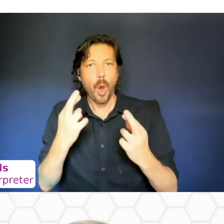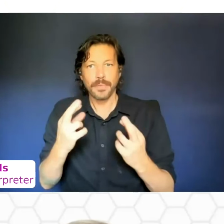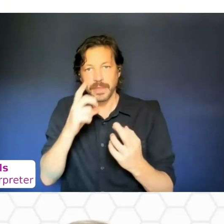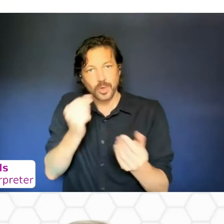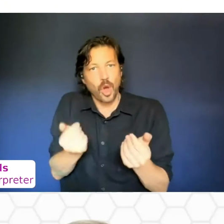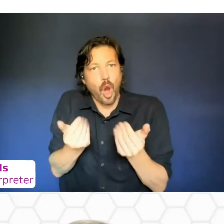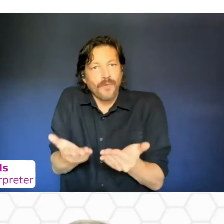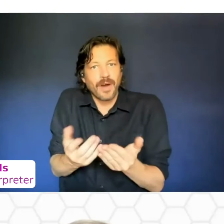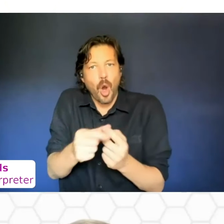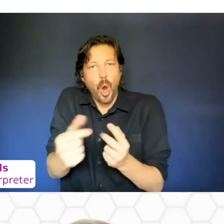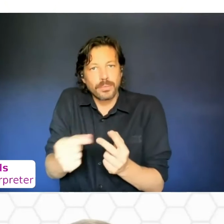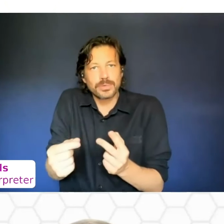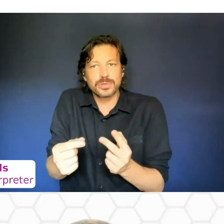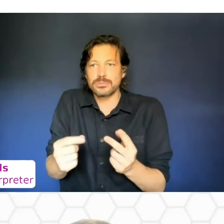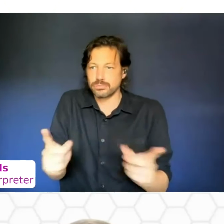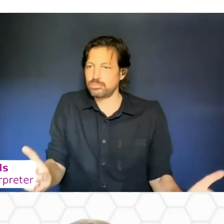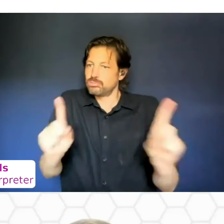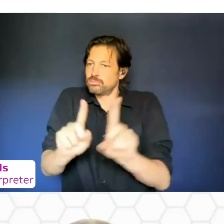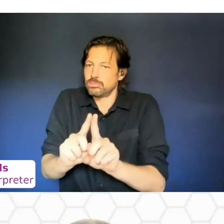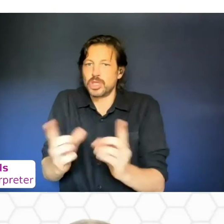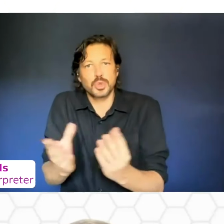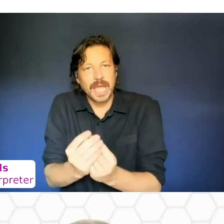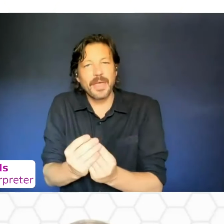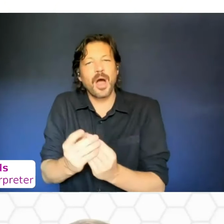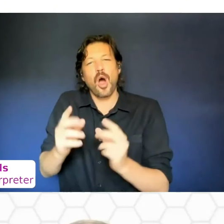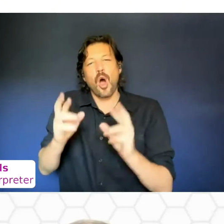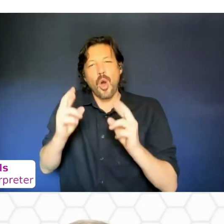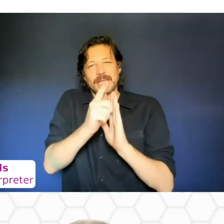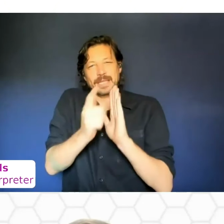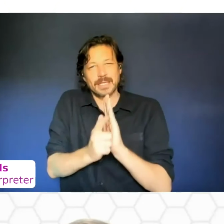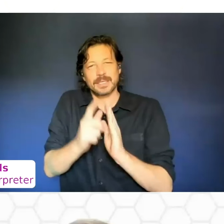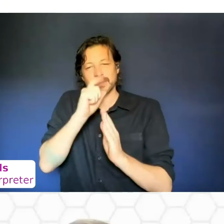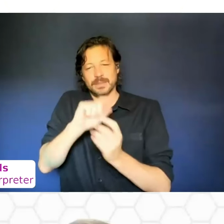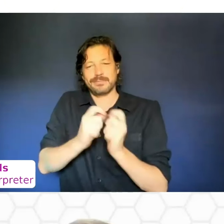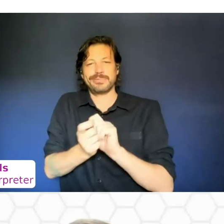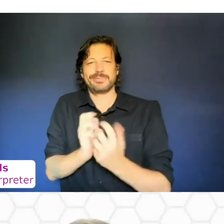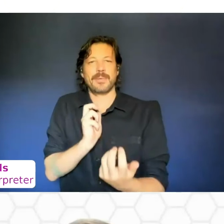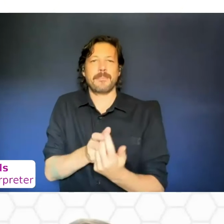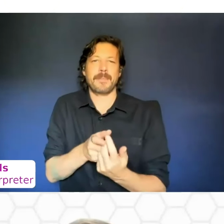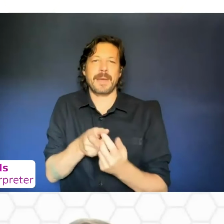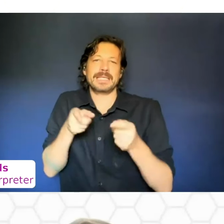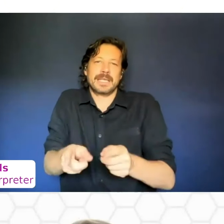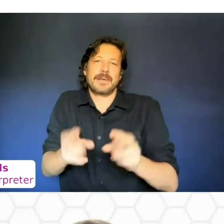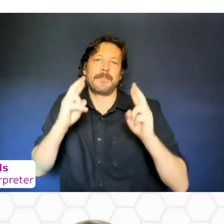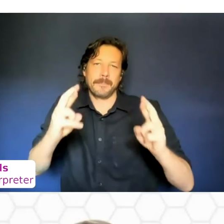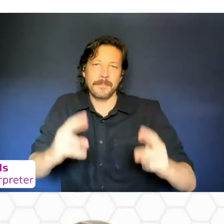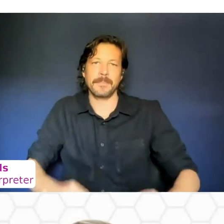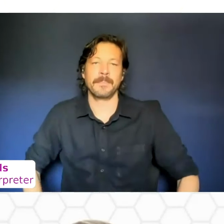the changes in legislation can adjust around it to make that work. Yeah fantastic and I'll go to